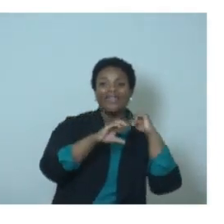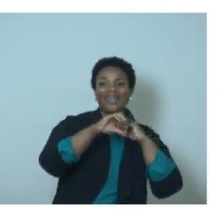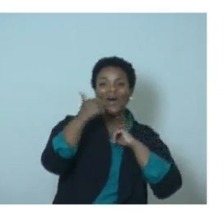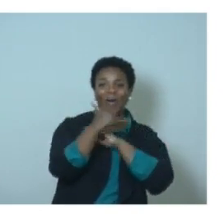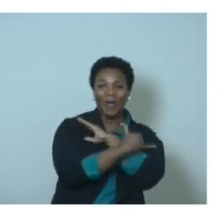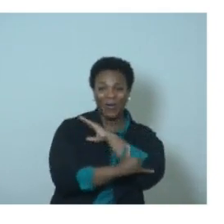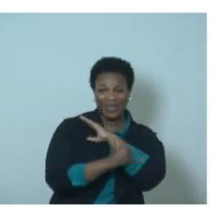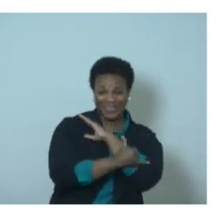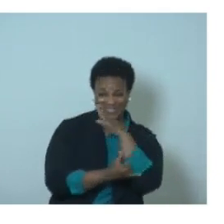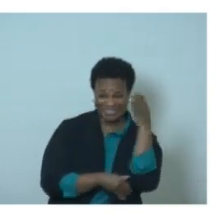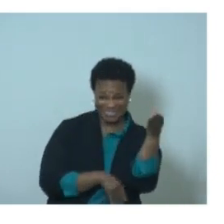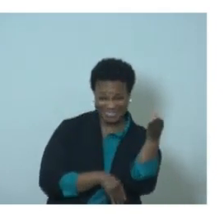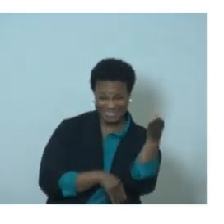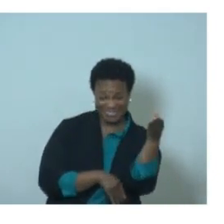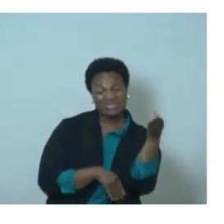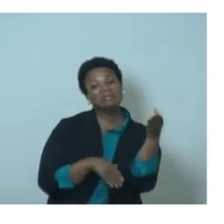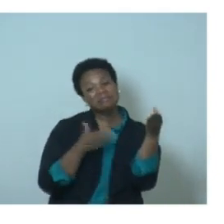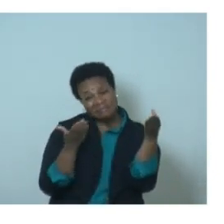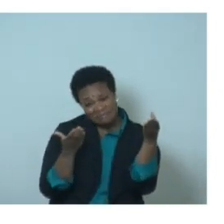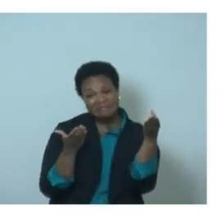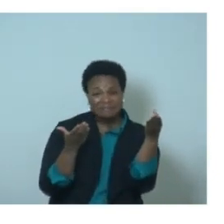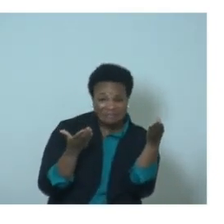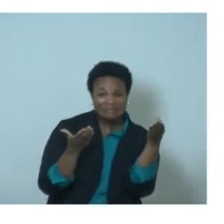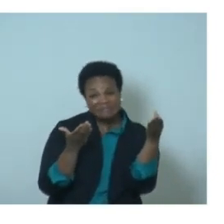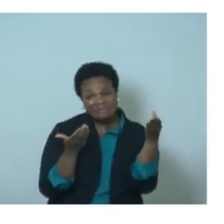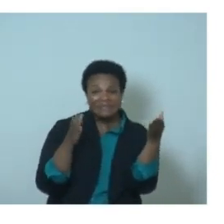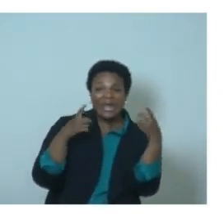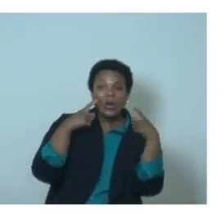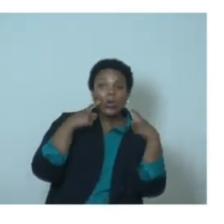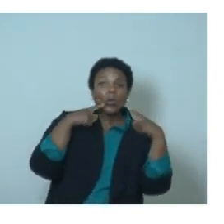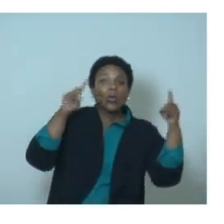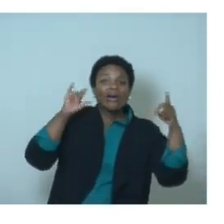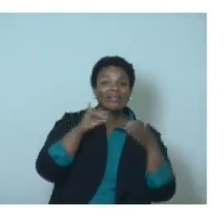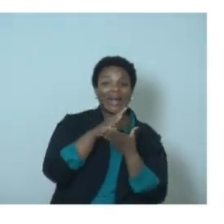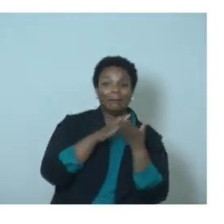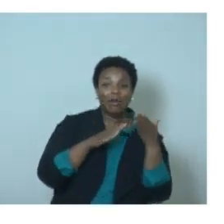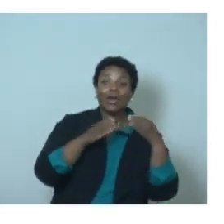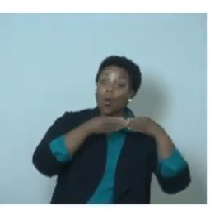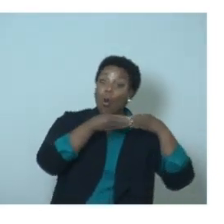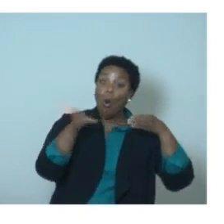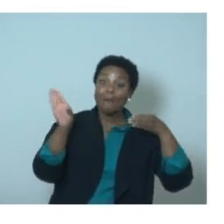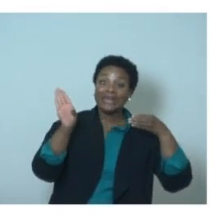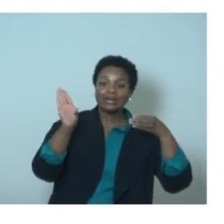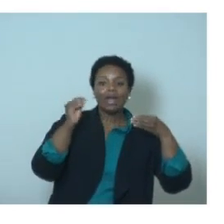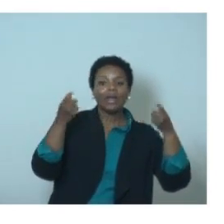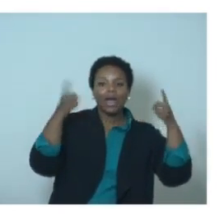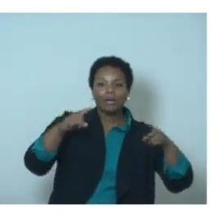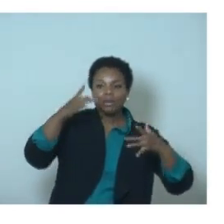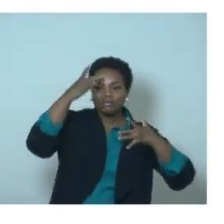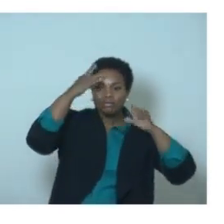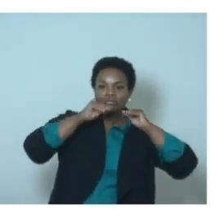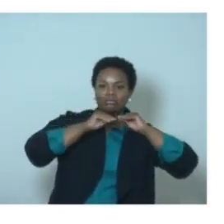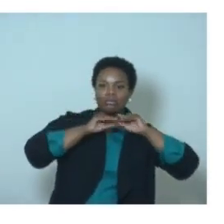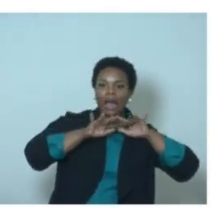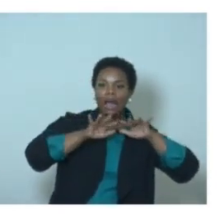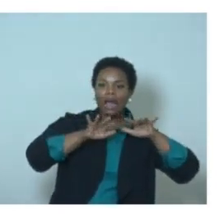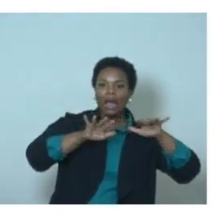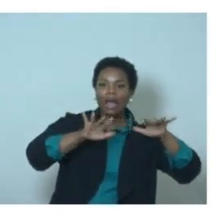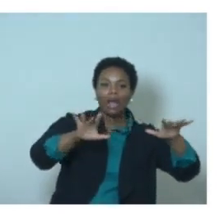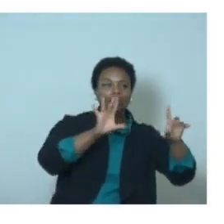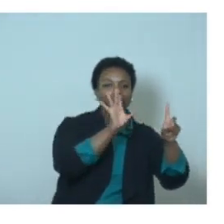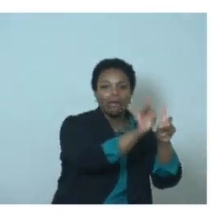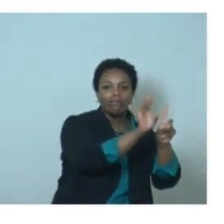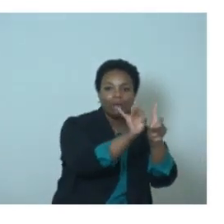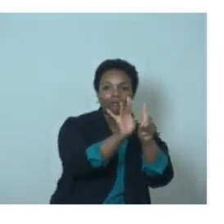THE NUMBER OF CASES OF THEIR NEIGHBORS A LITTLE LESS THAN THE UNITED STATES LITTLE MORE THAN NEW MEXICO.